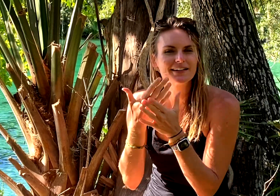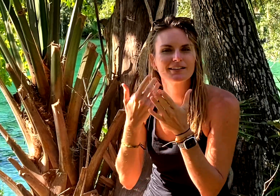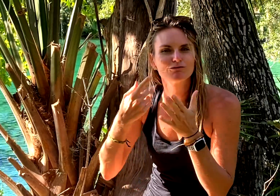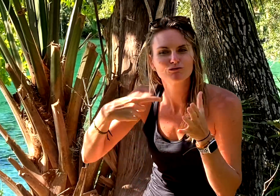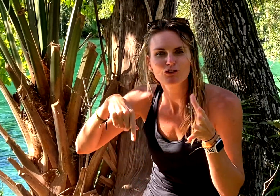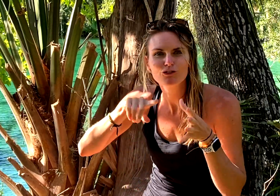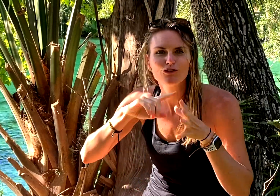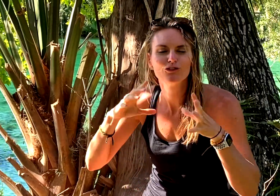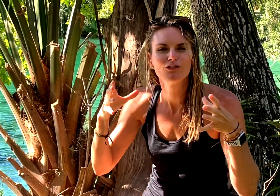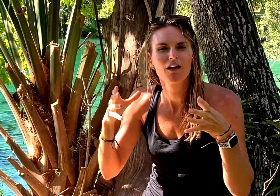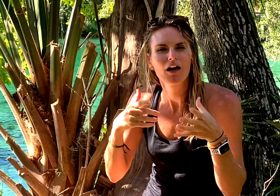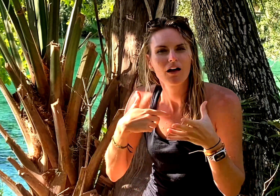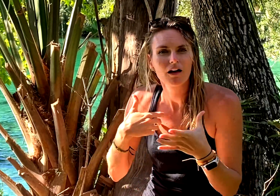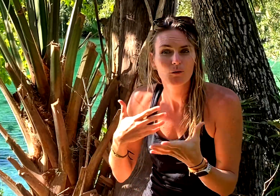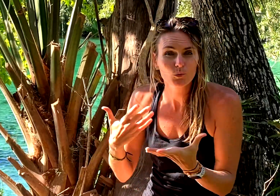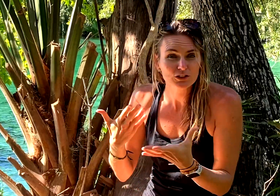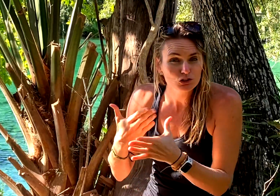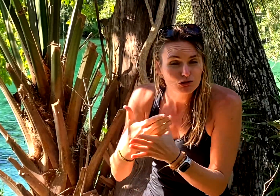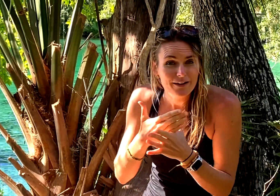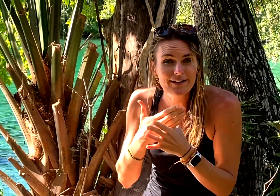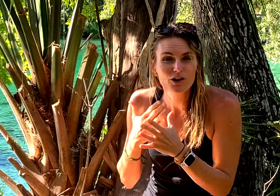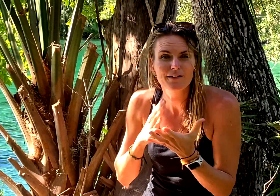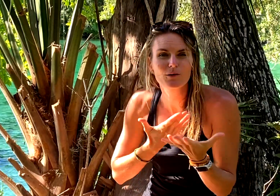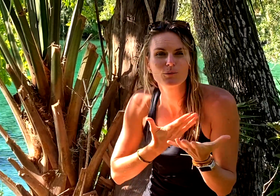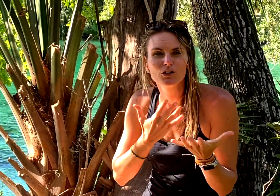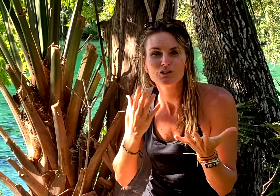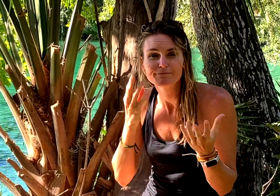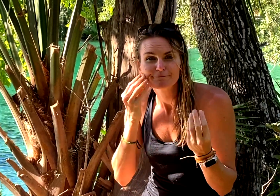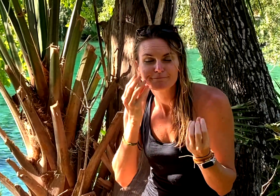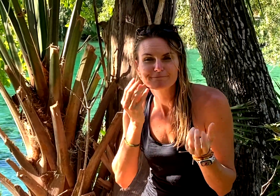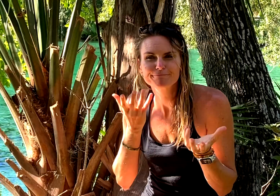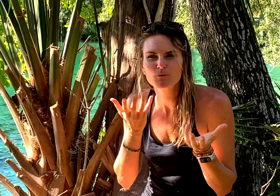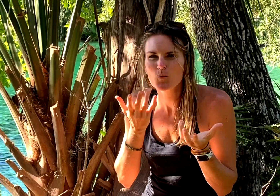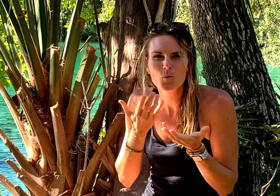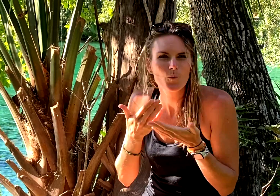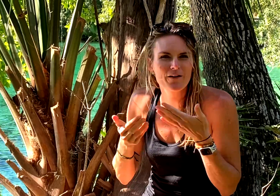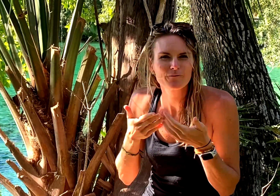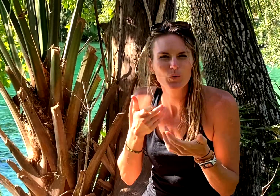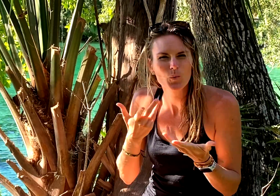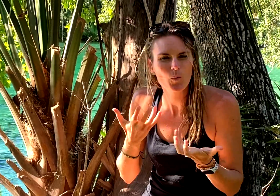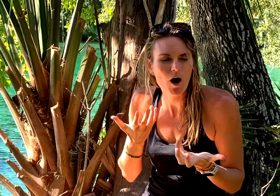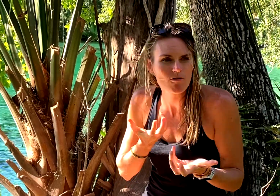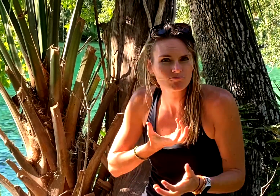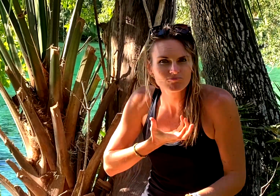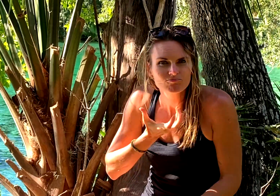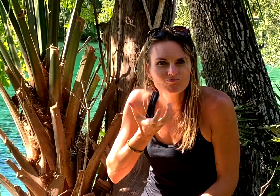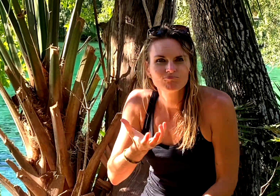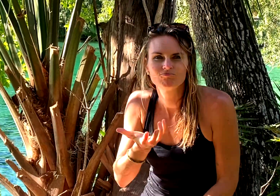Next, we will come back together and share about our experiences and it will be up to